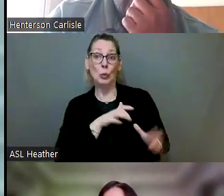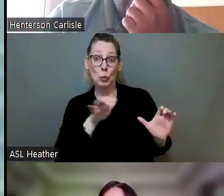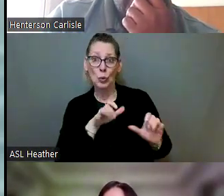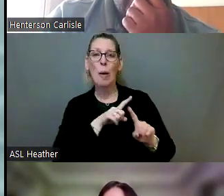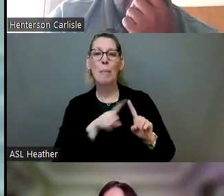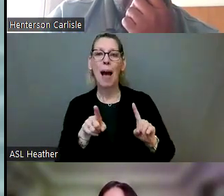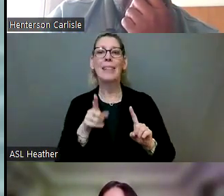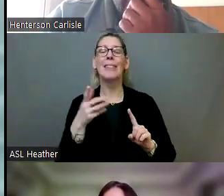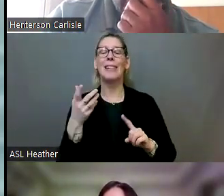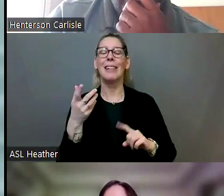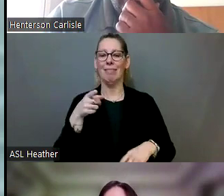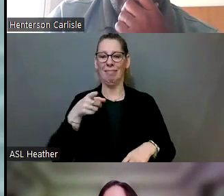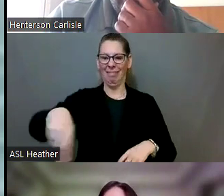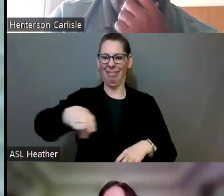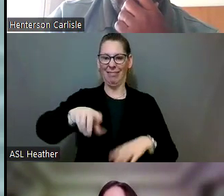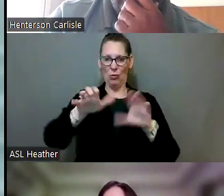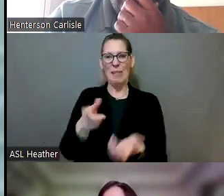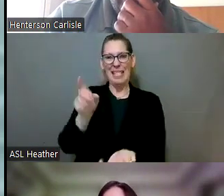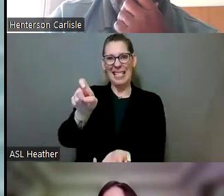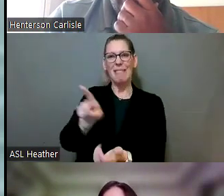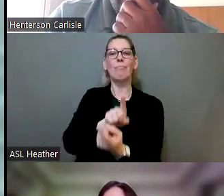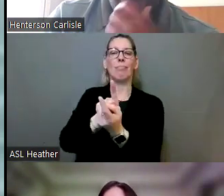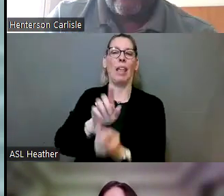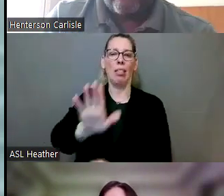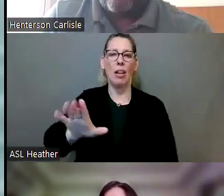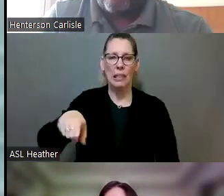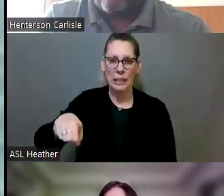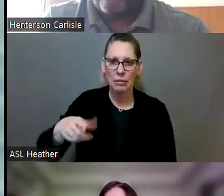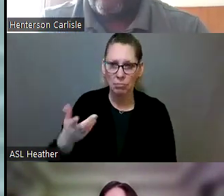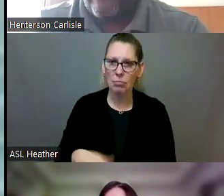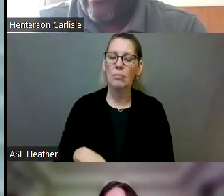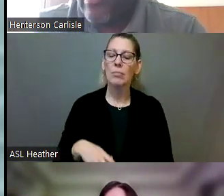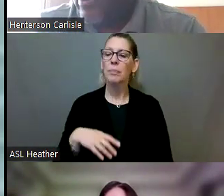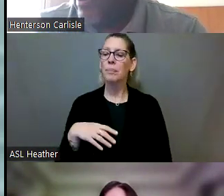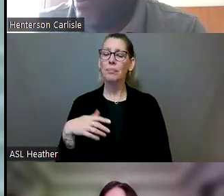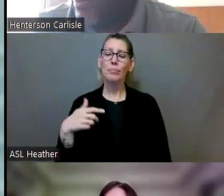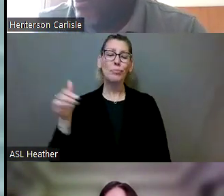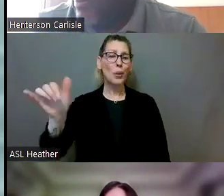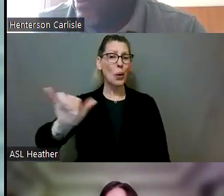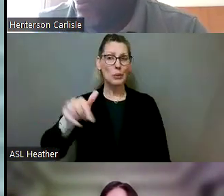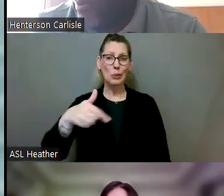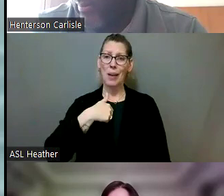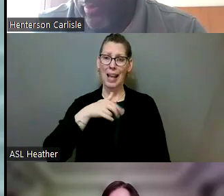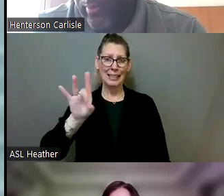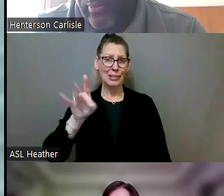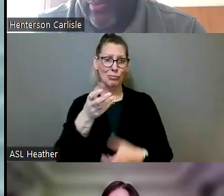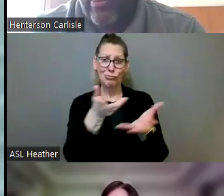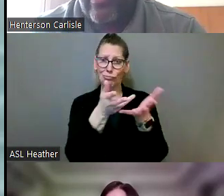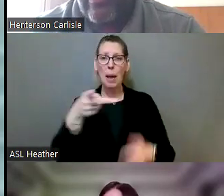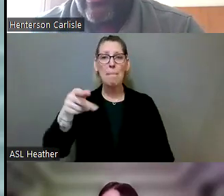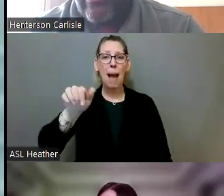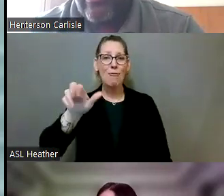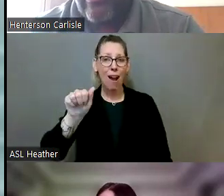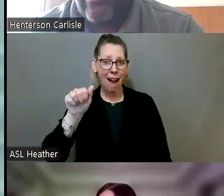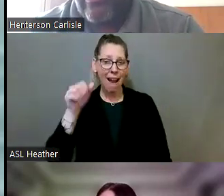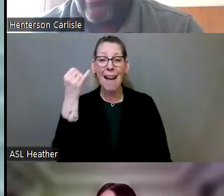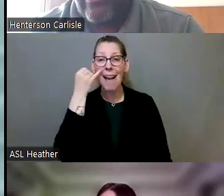needs of that particular group. I've also worked with paraeducators if I knew there was a family